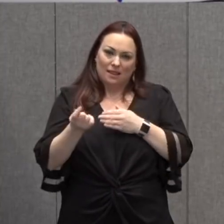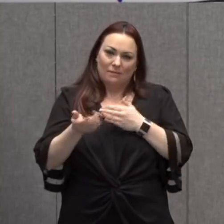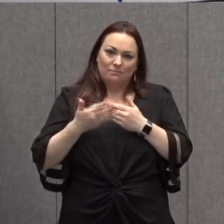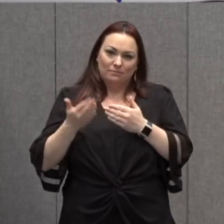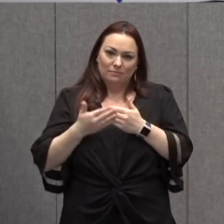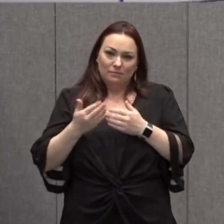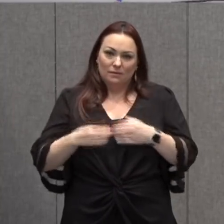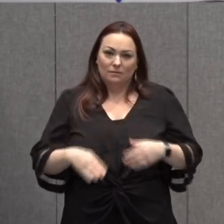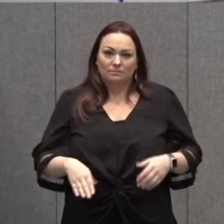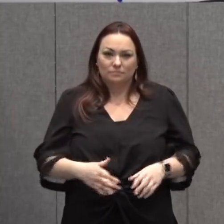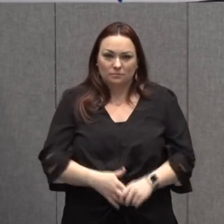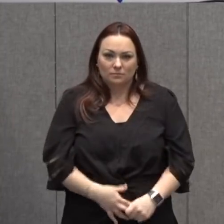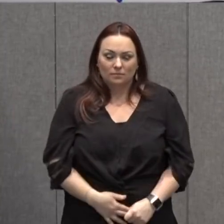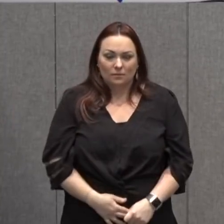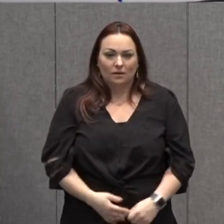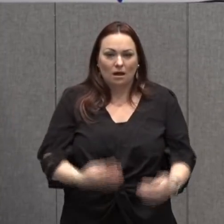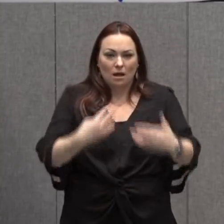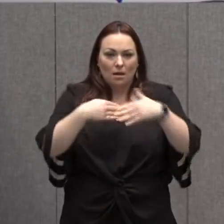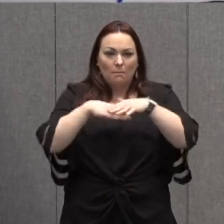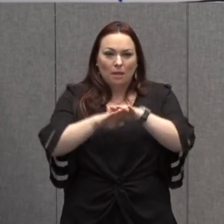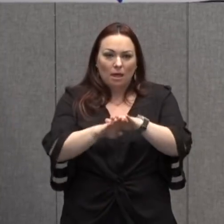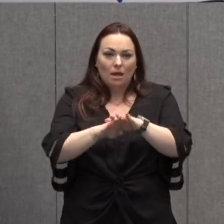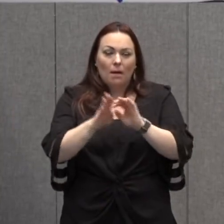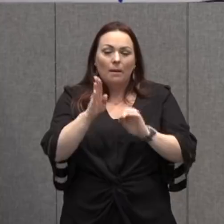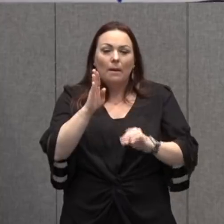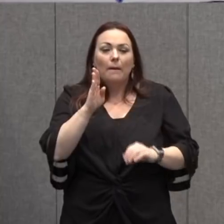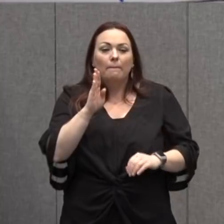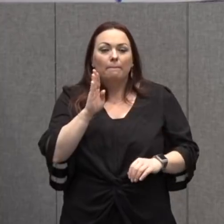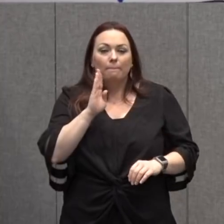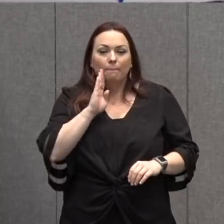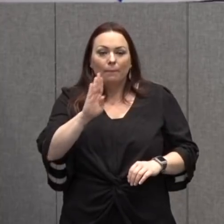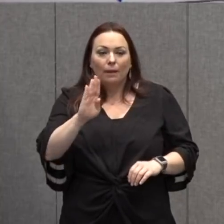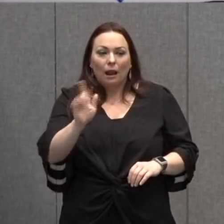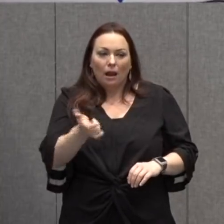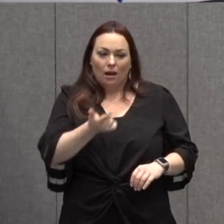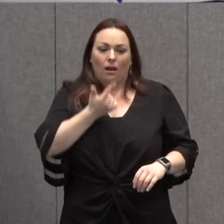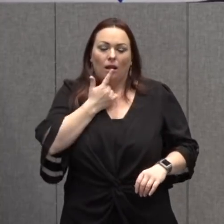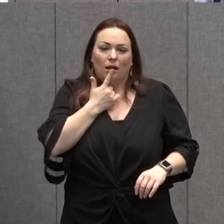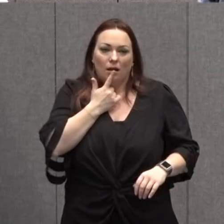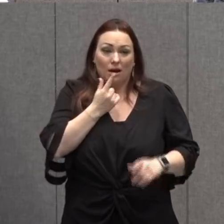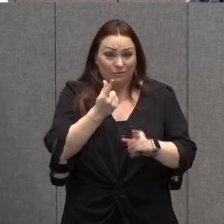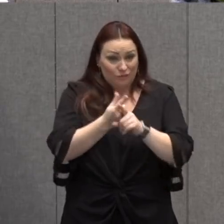I hear the blend bl, B-L. Yes, yes. - Yes, you did it.